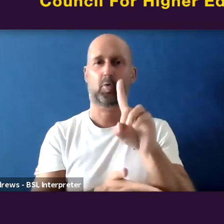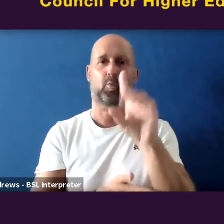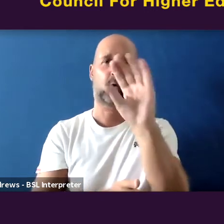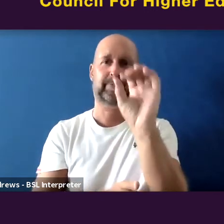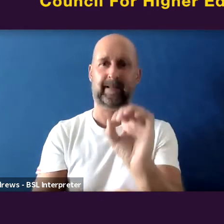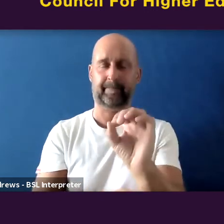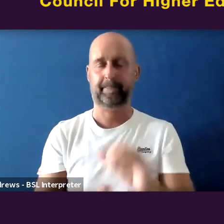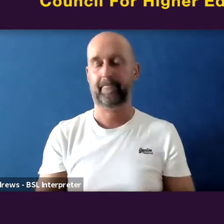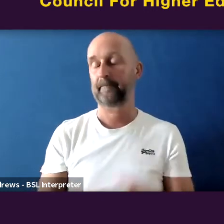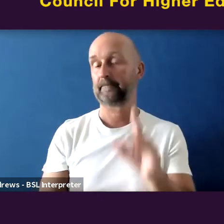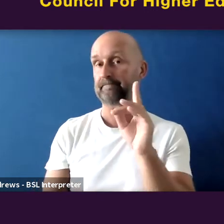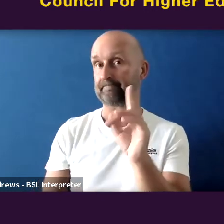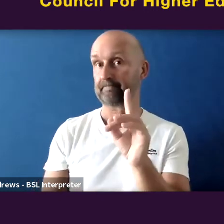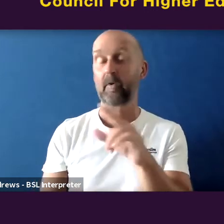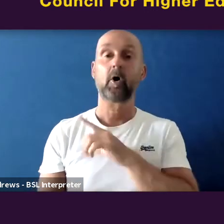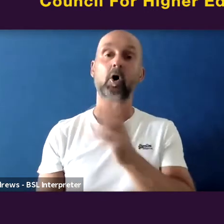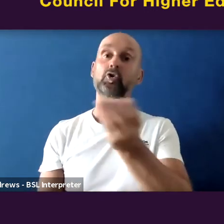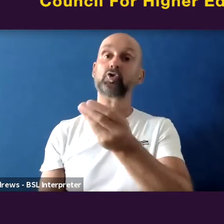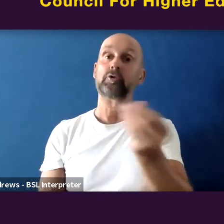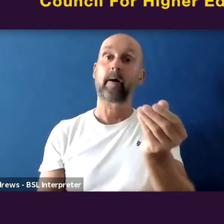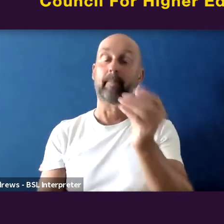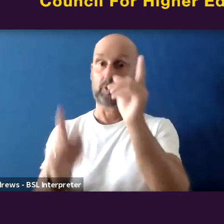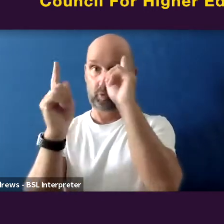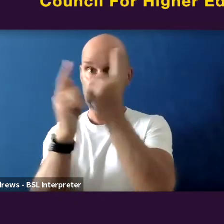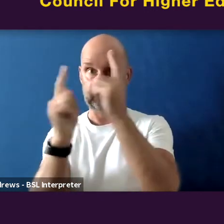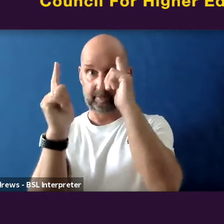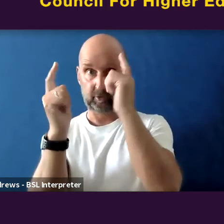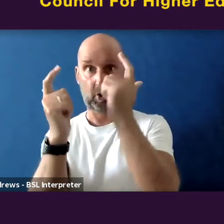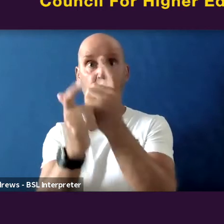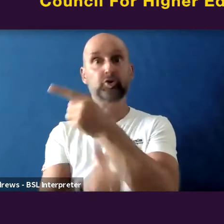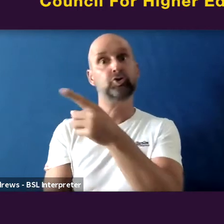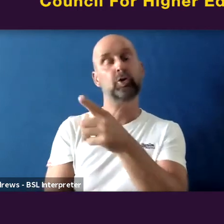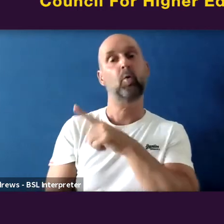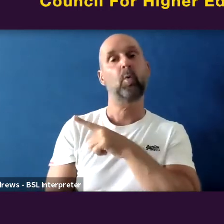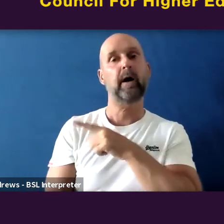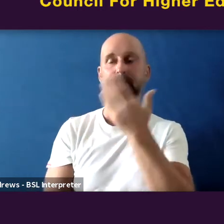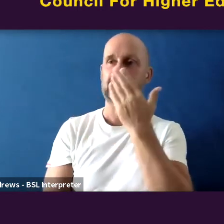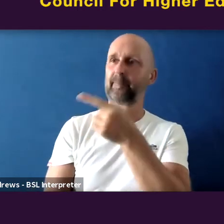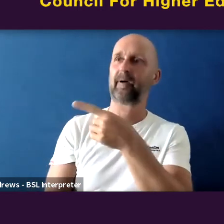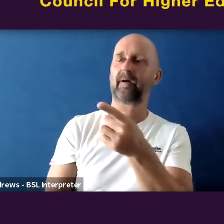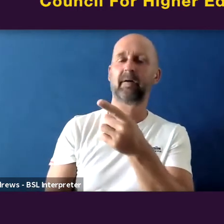However, whilst for some Institutions this might appear to only have a moderate impact,